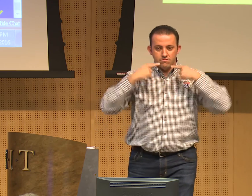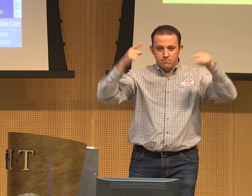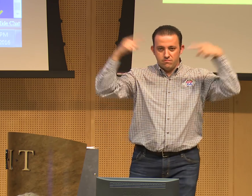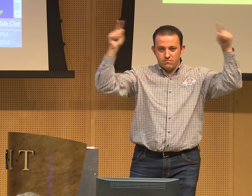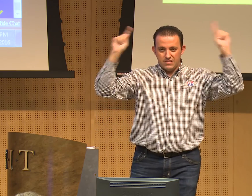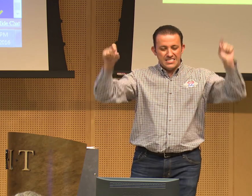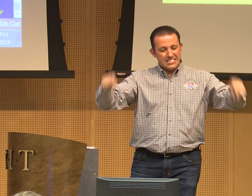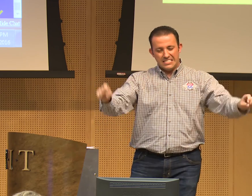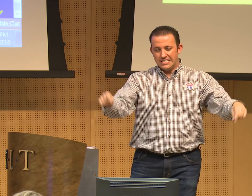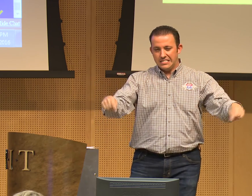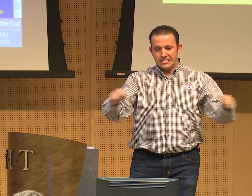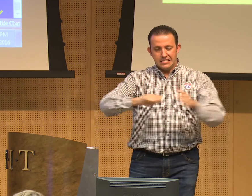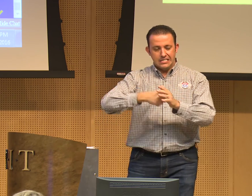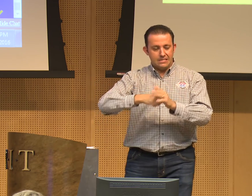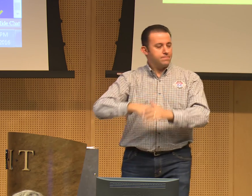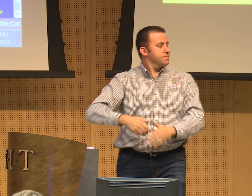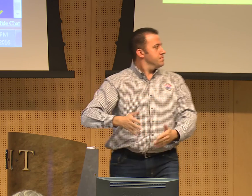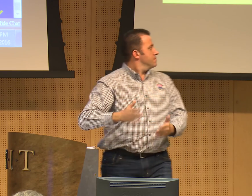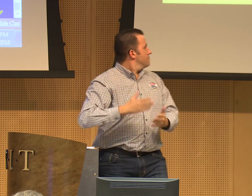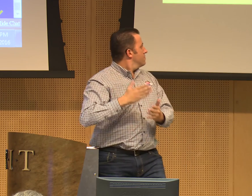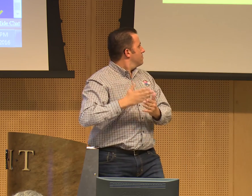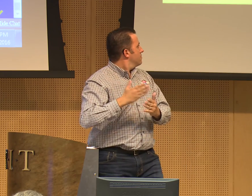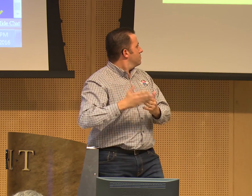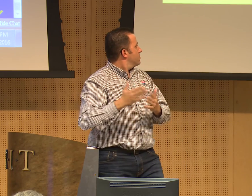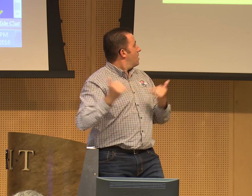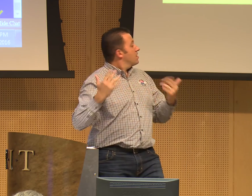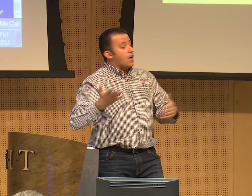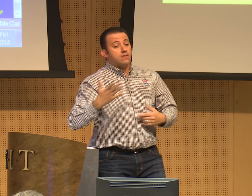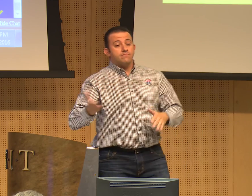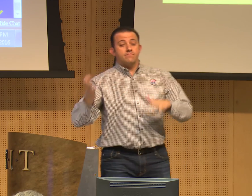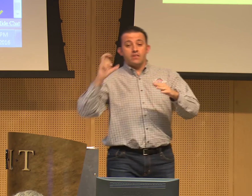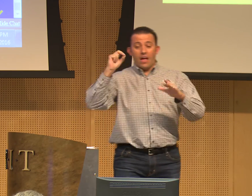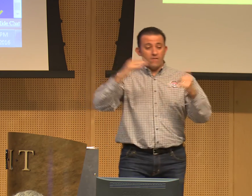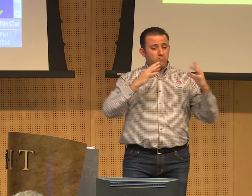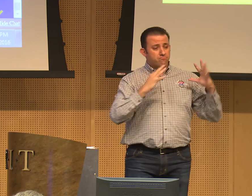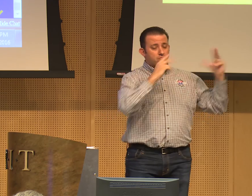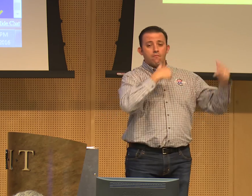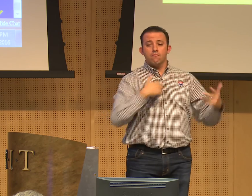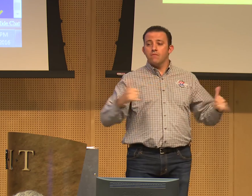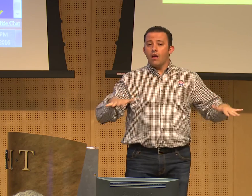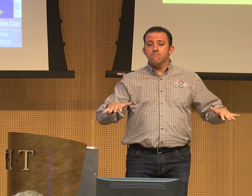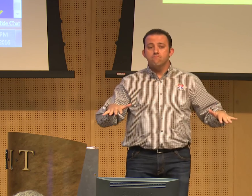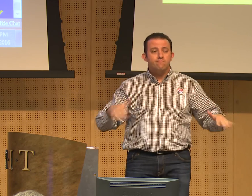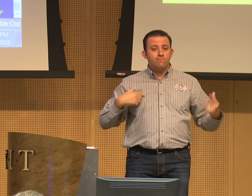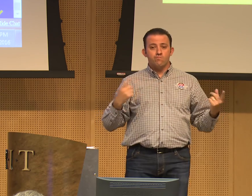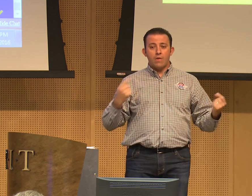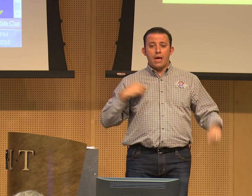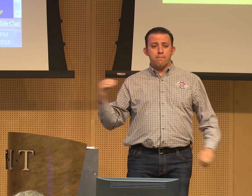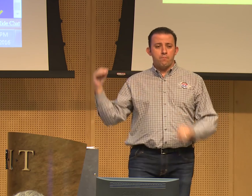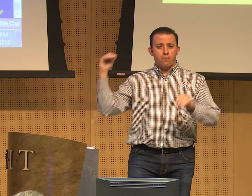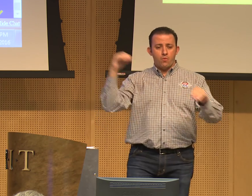for a more successful company, and that's what we were able to make happen with Convo. So as the not-for-profit was going, Convo was going.